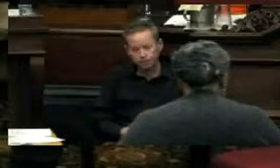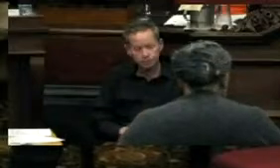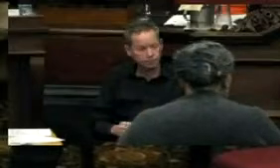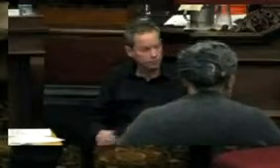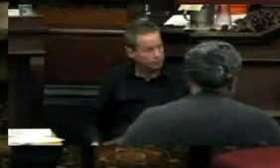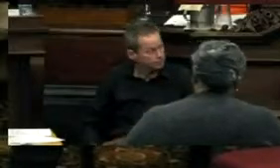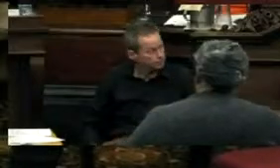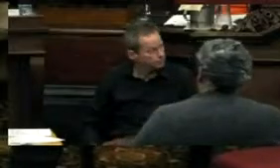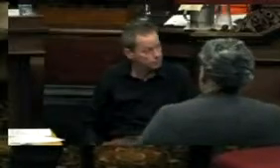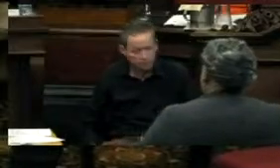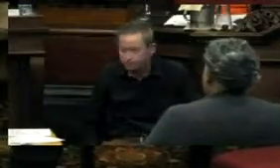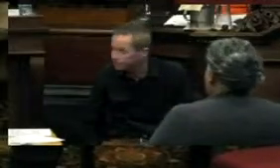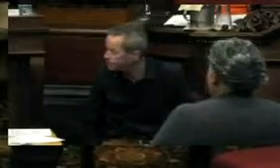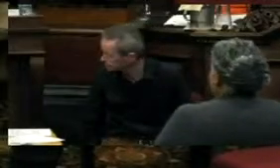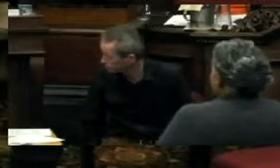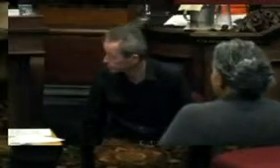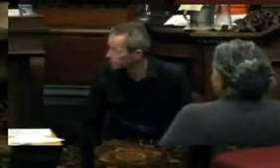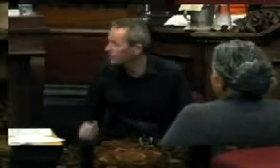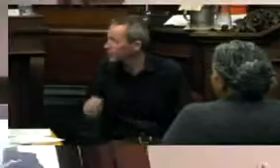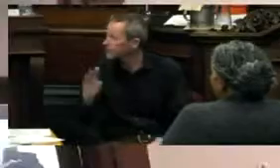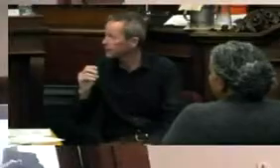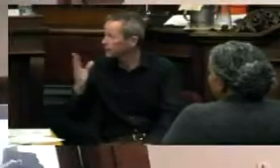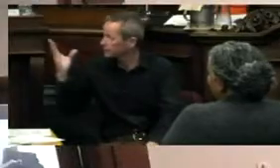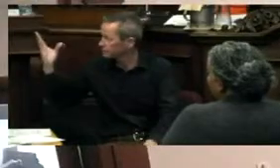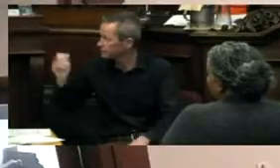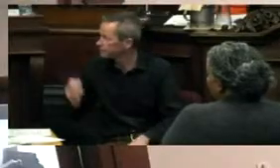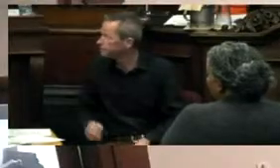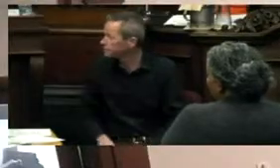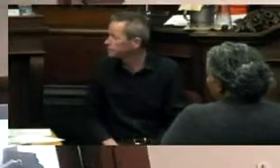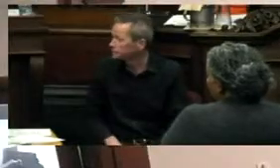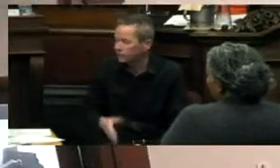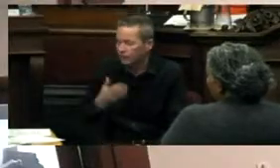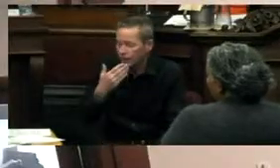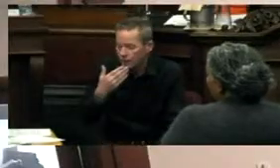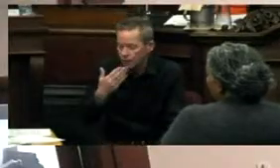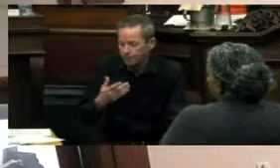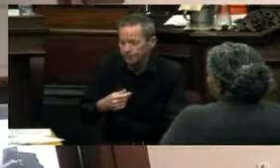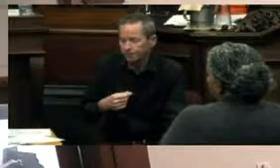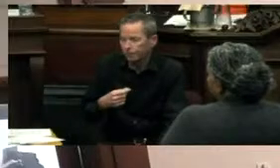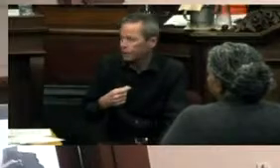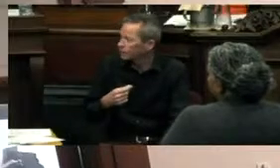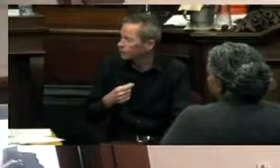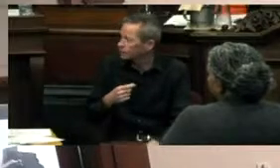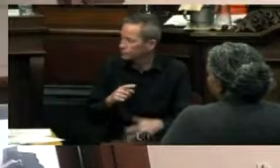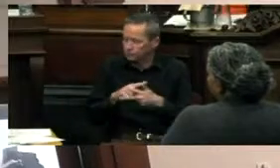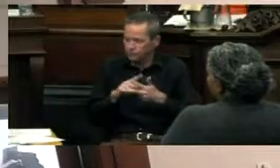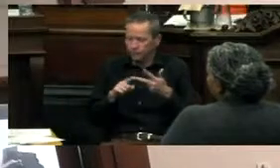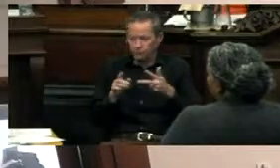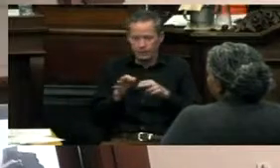that's very appropriate. Thank